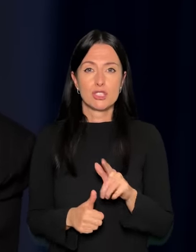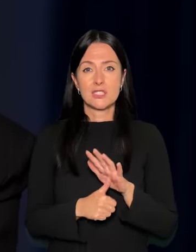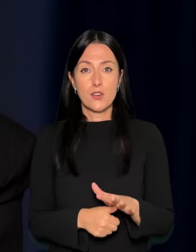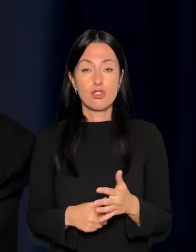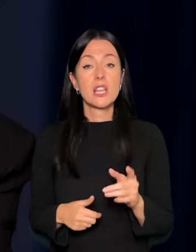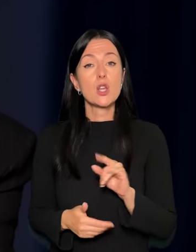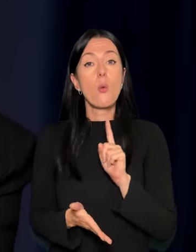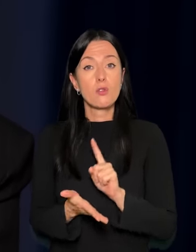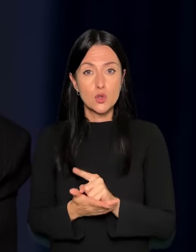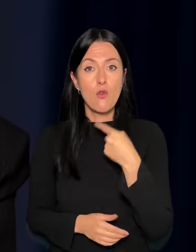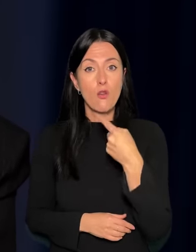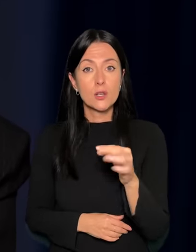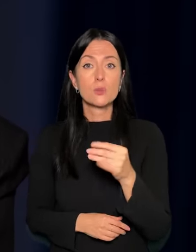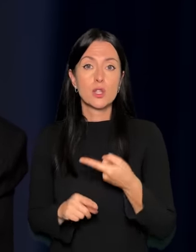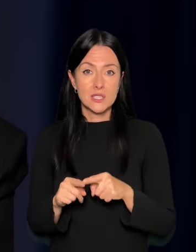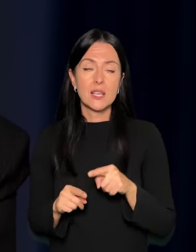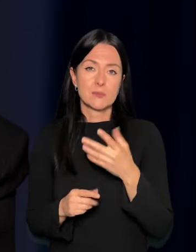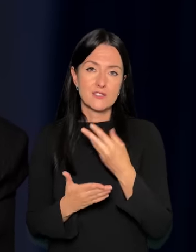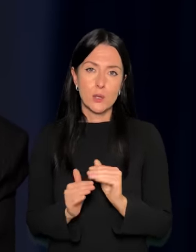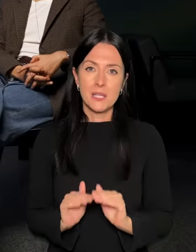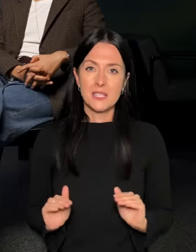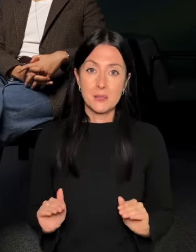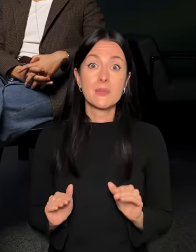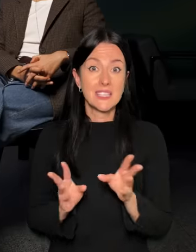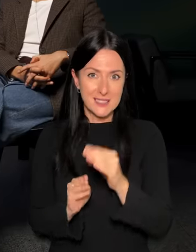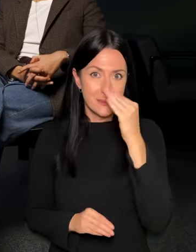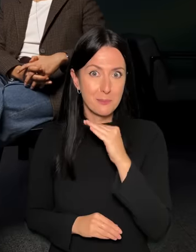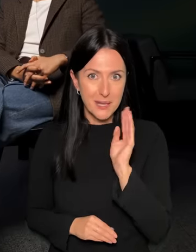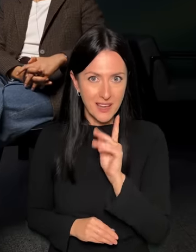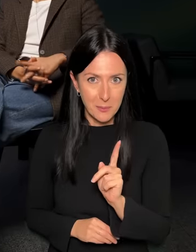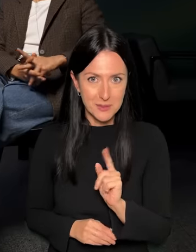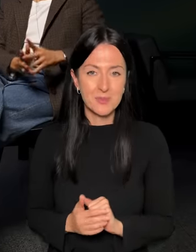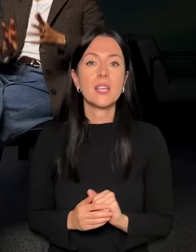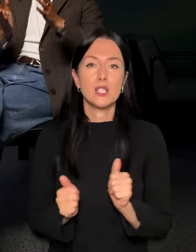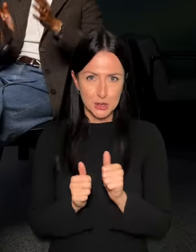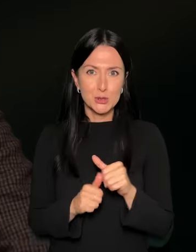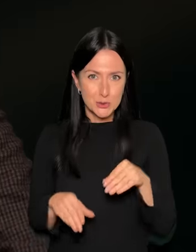And be sure to talk to your children about this. And with parents. And with neighbors.